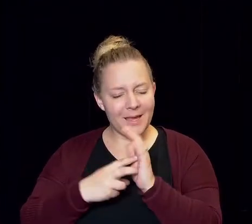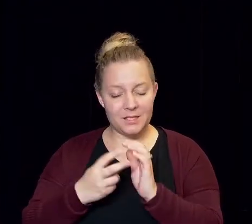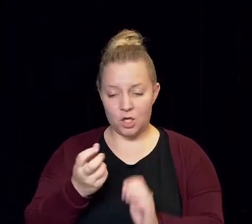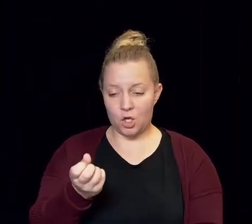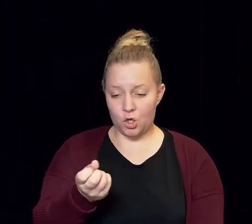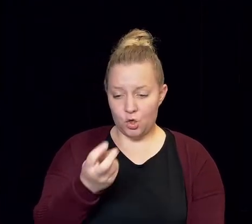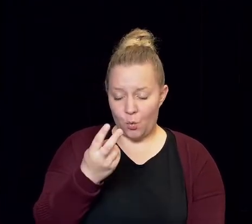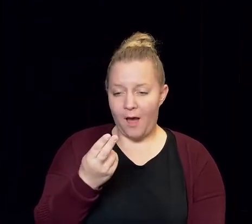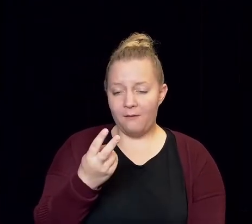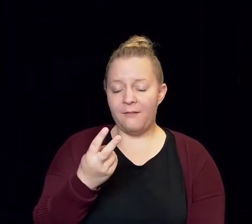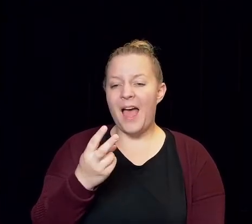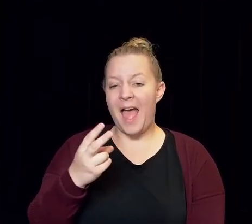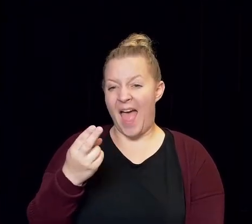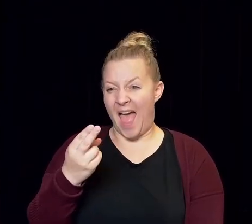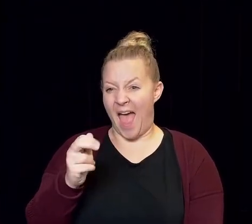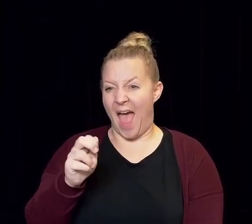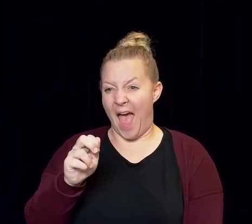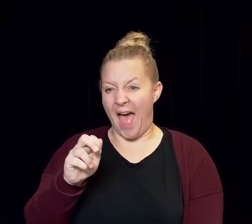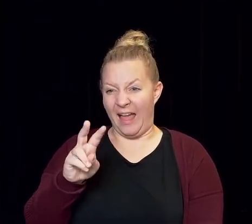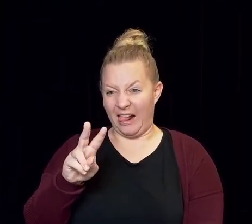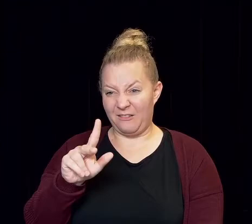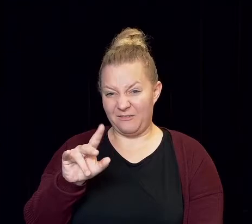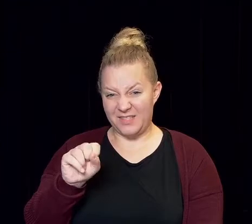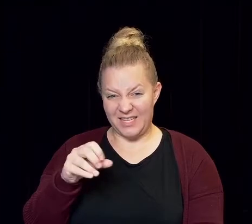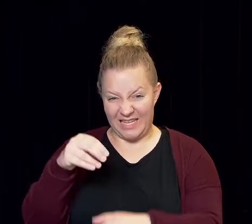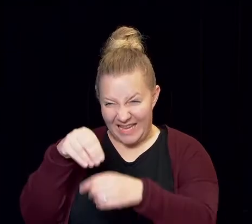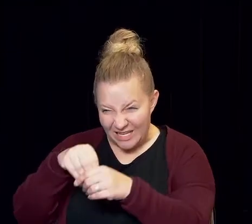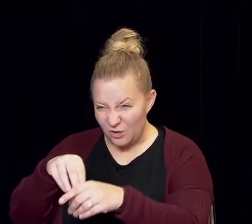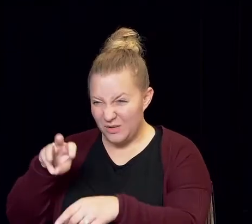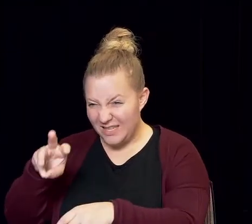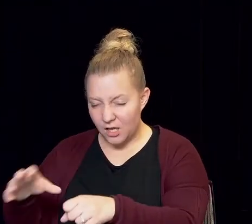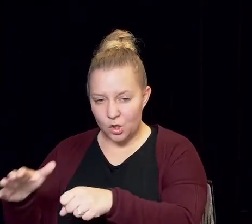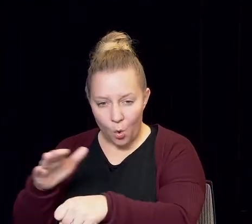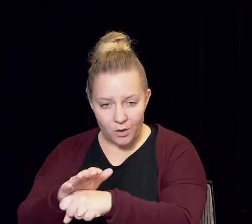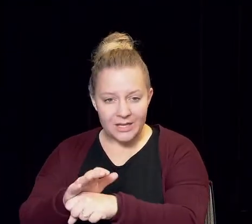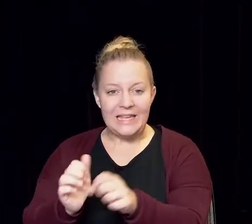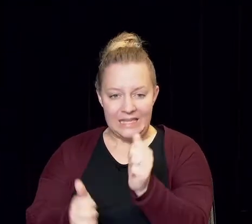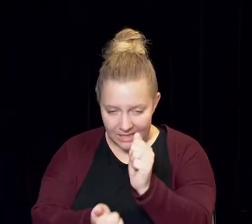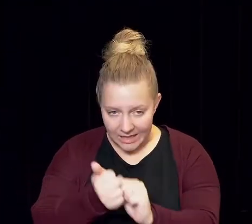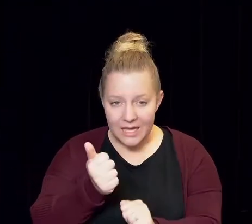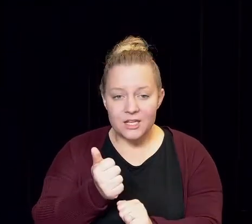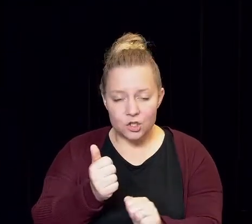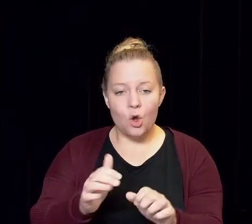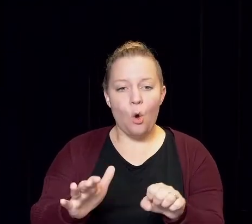into 6 wholes. Which, if you visualize that, each whole has 2 halves in it so that makes sense.